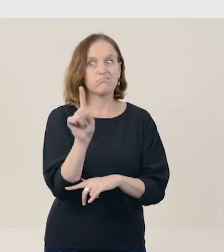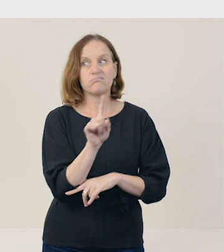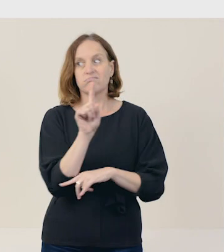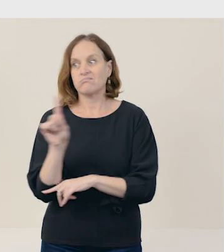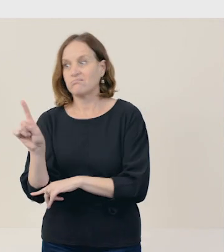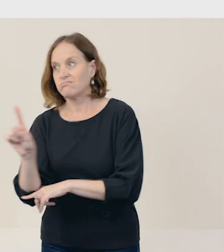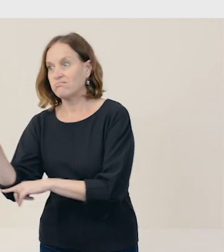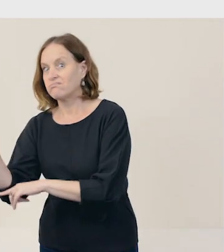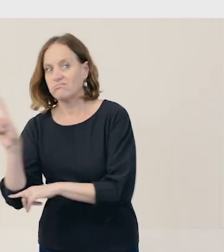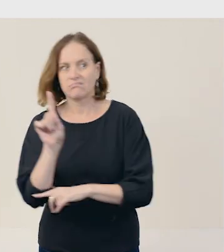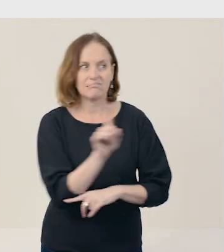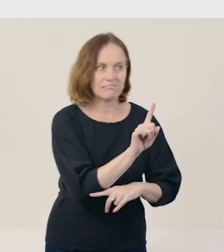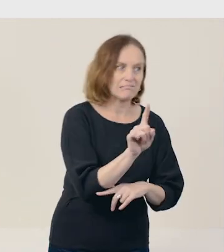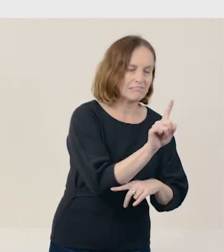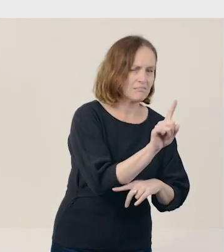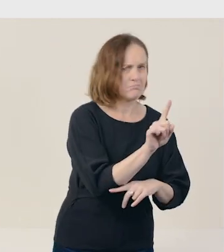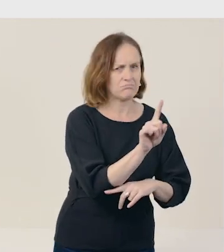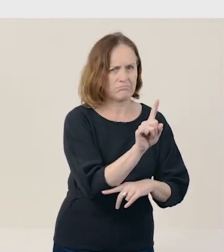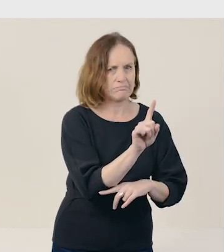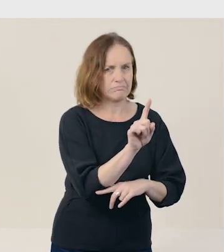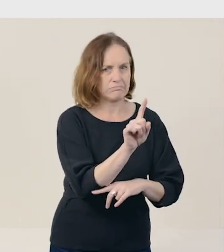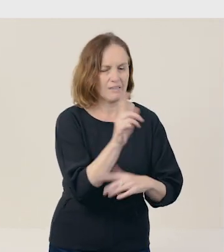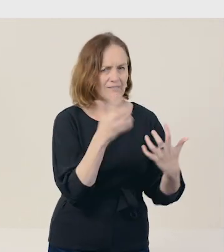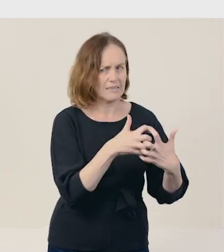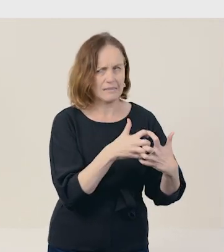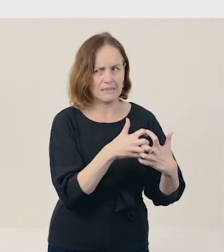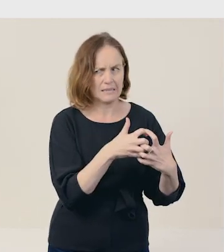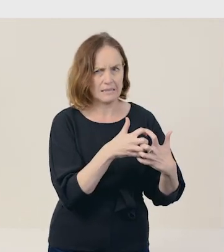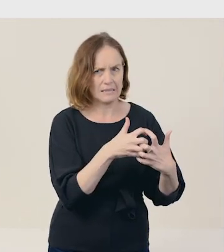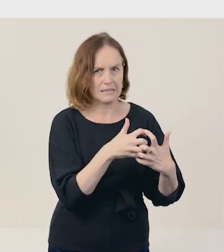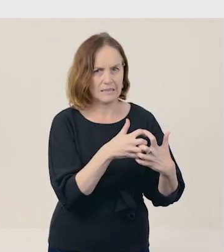He loitered here, he loitered there, 'til he was like to drop.